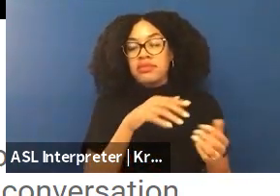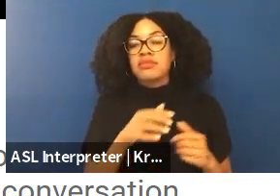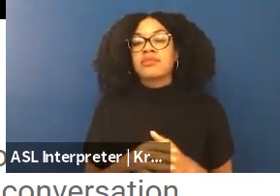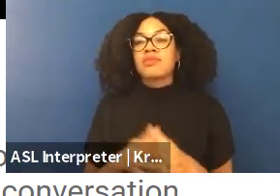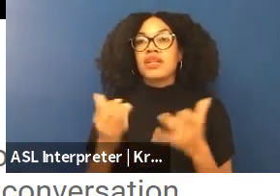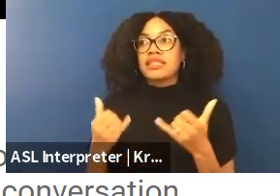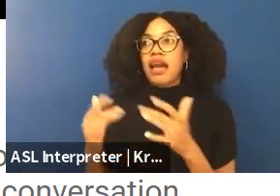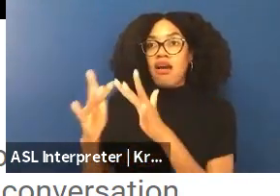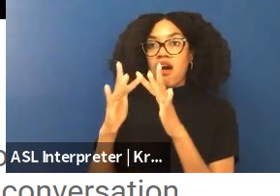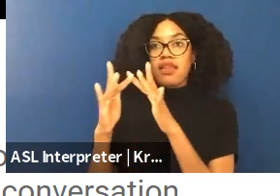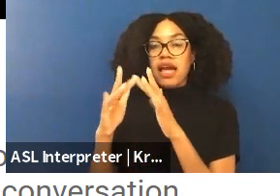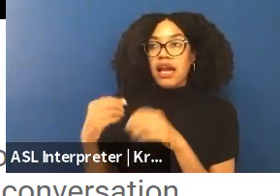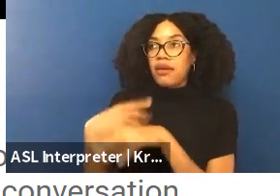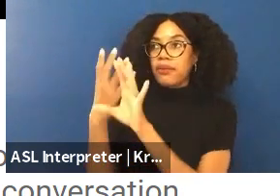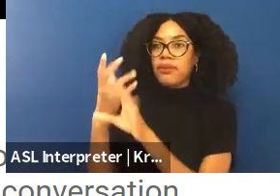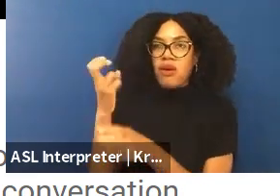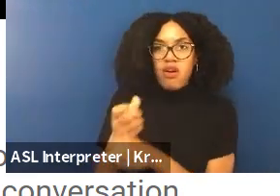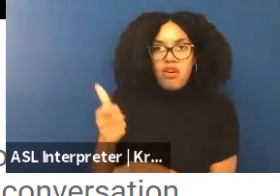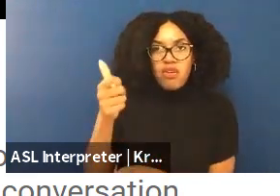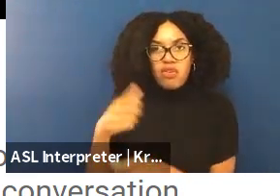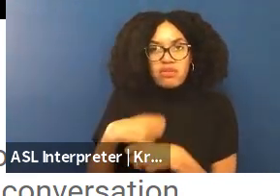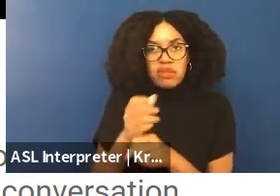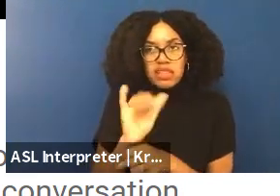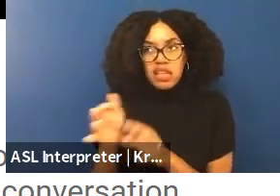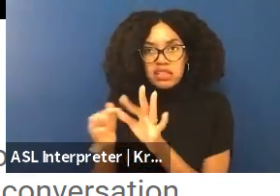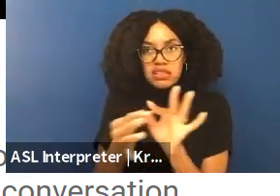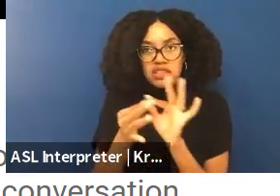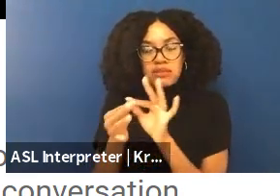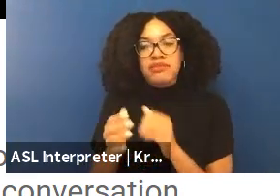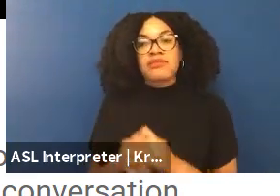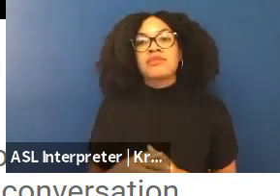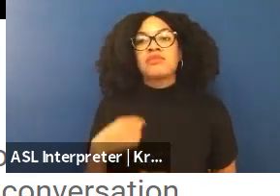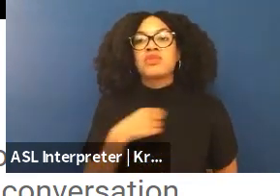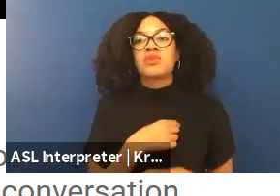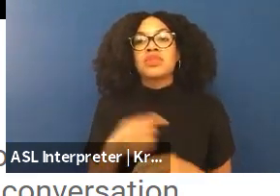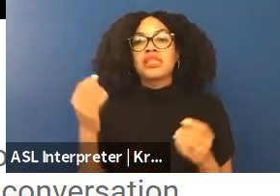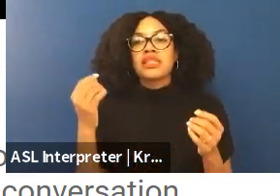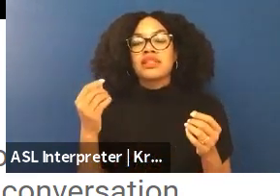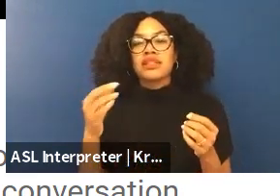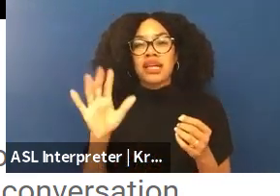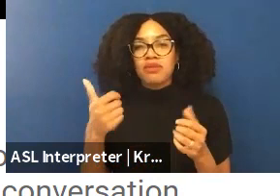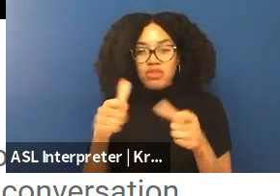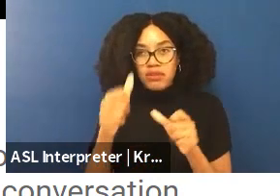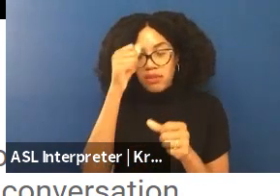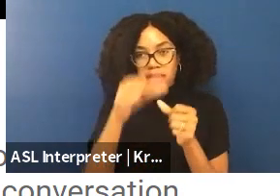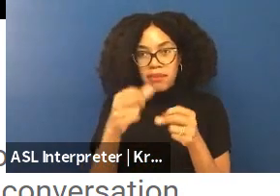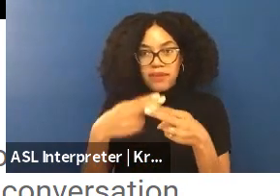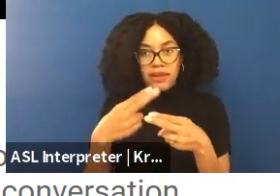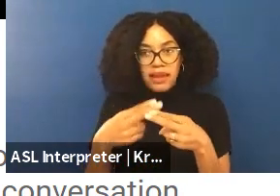engaging college environments framework. I'm never going to get this name right--from Museus?